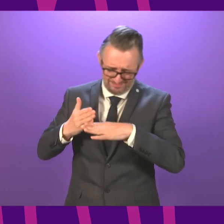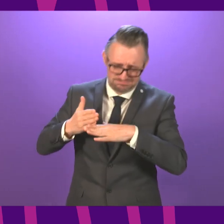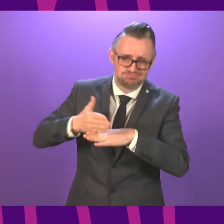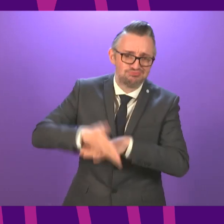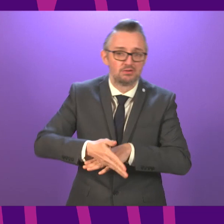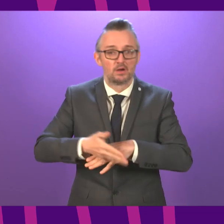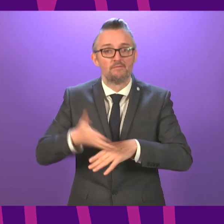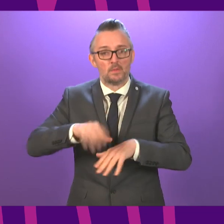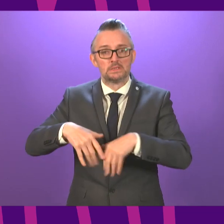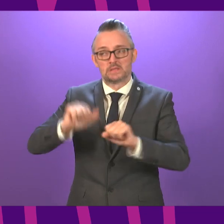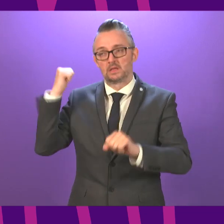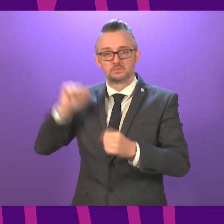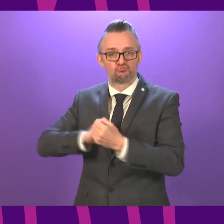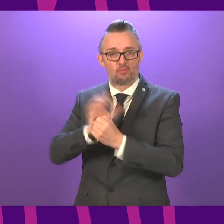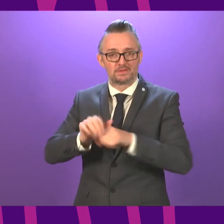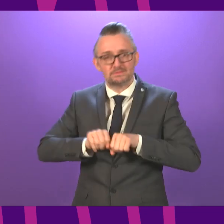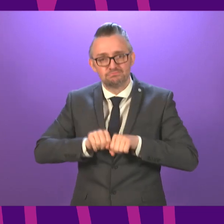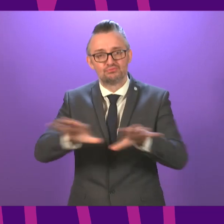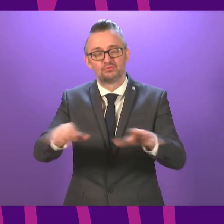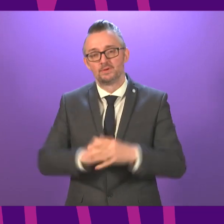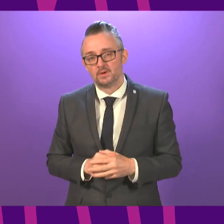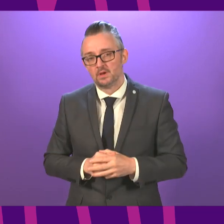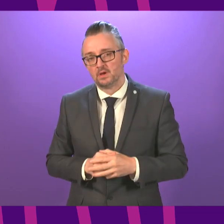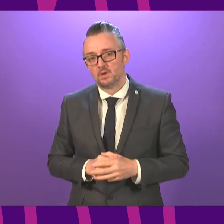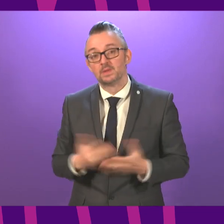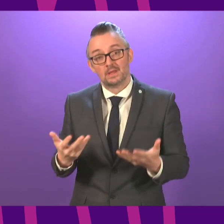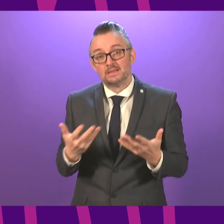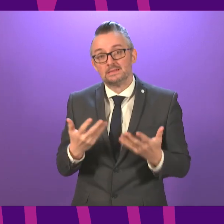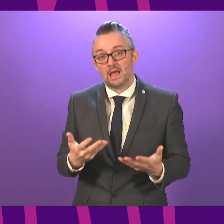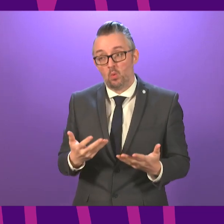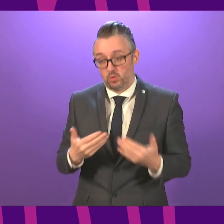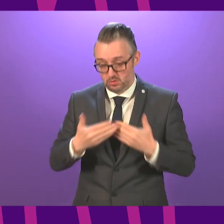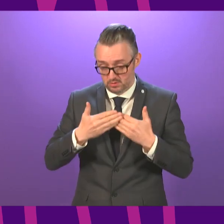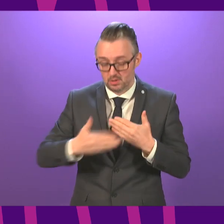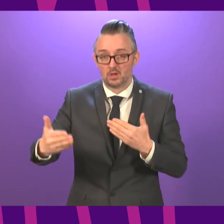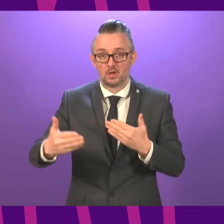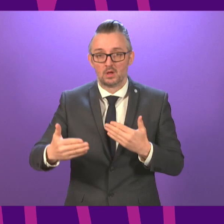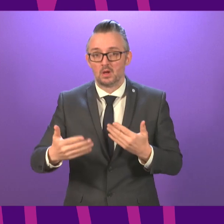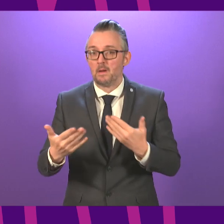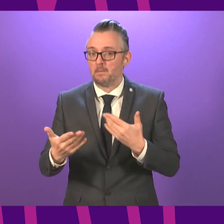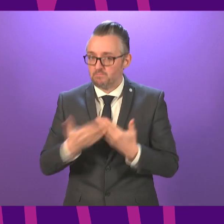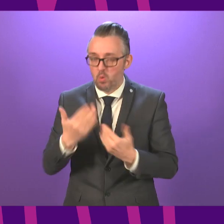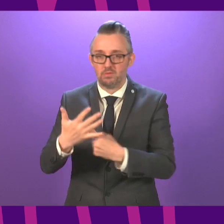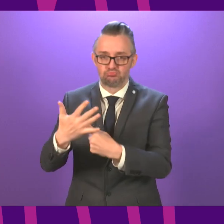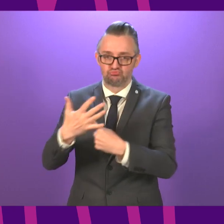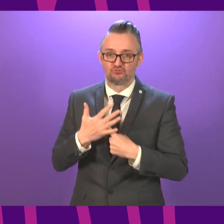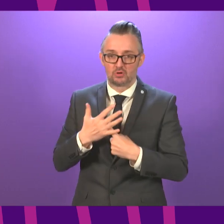What is happening now will put a further strain upon them, which was another good reason for the UK to have accepted the extension of transition that was on